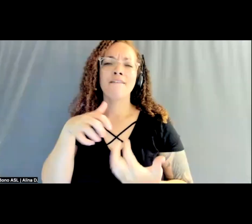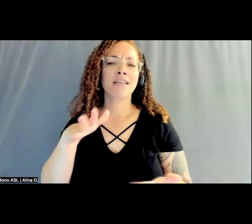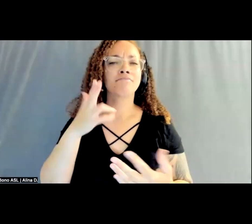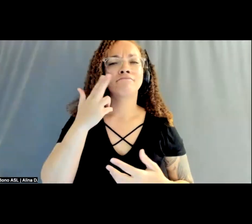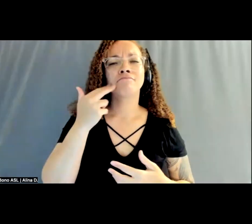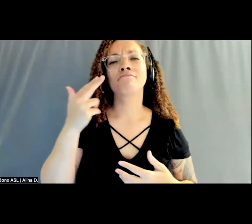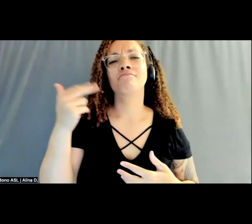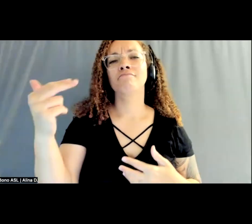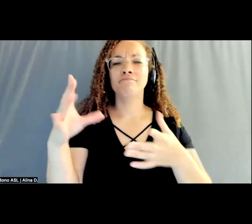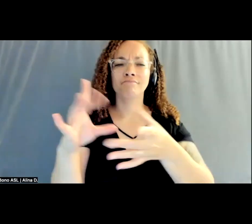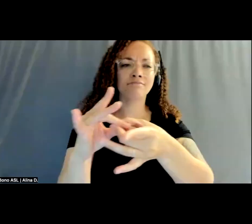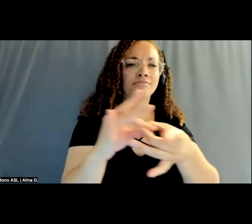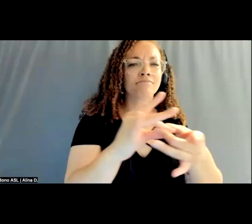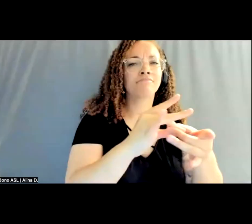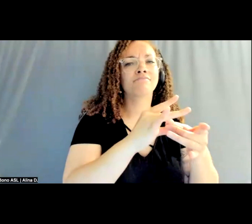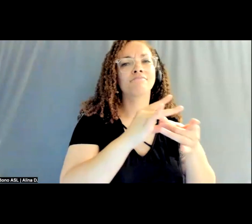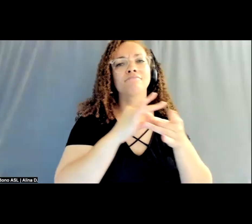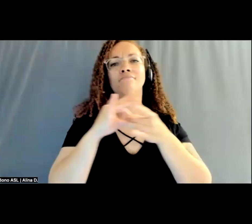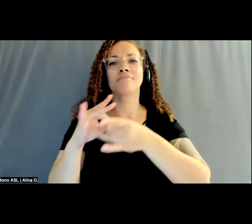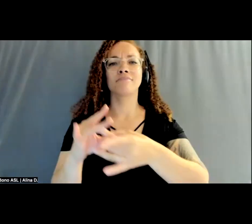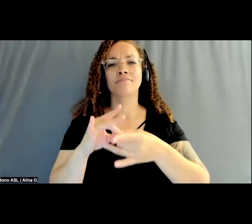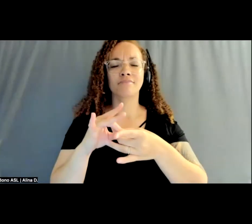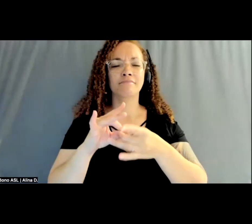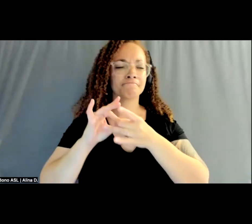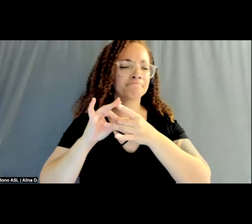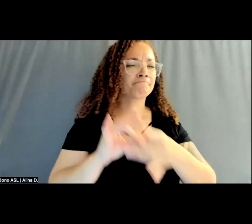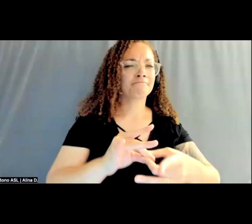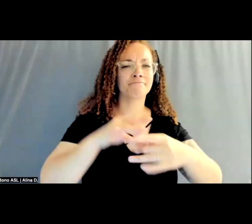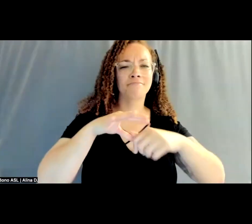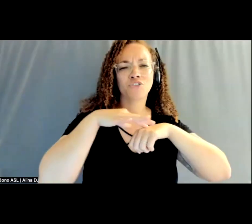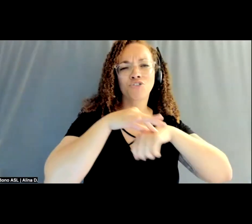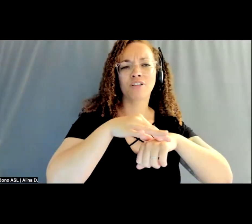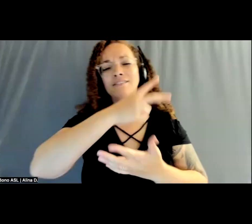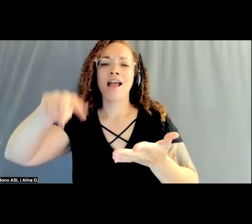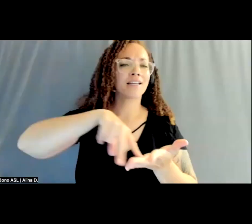dancing & spinning with the lightning bugs. kicking up red dust. look